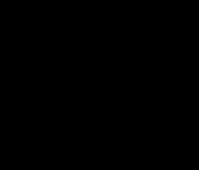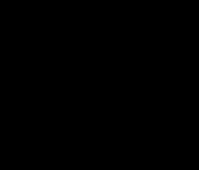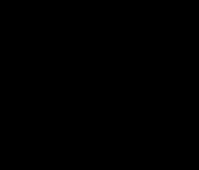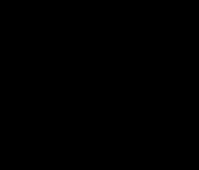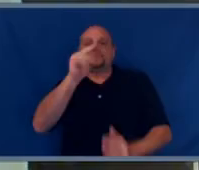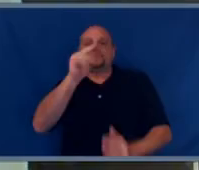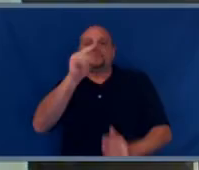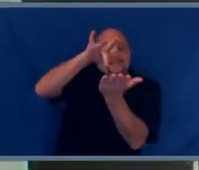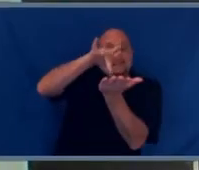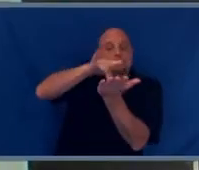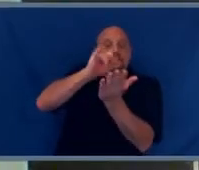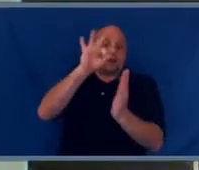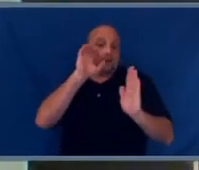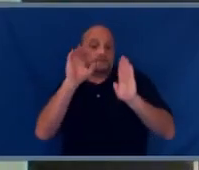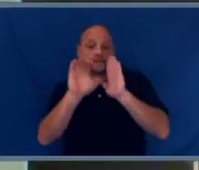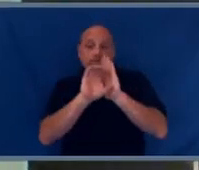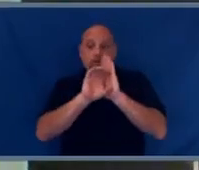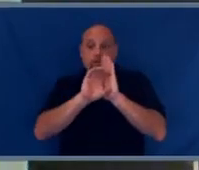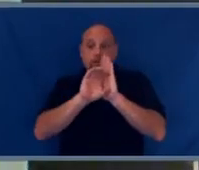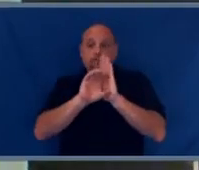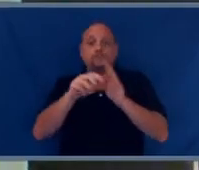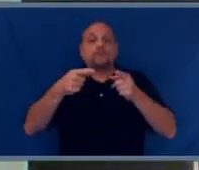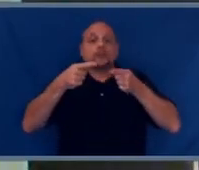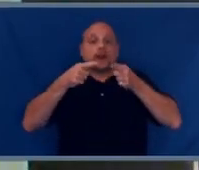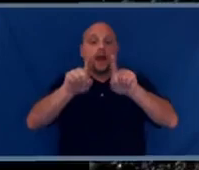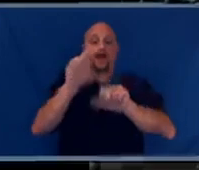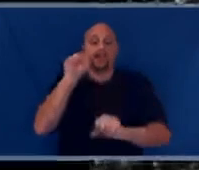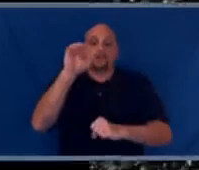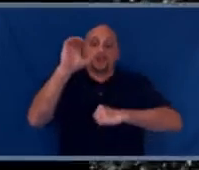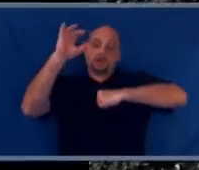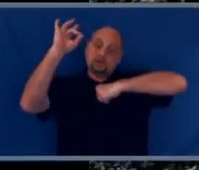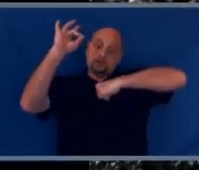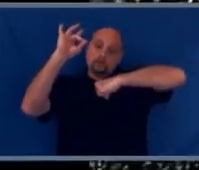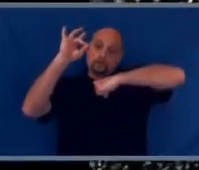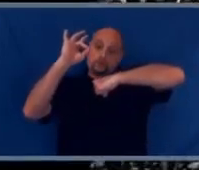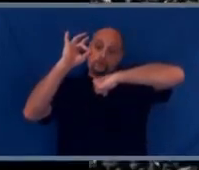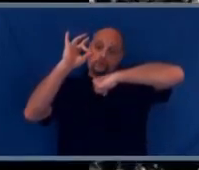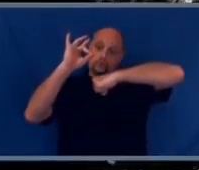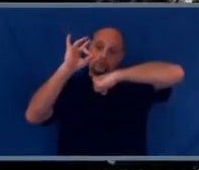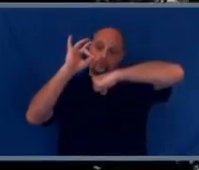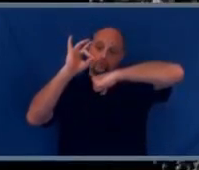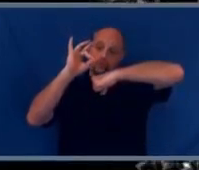SAM CAM IMAGE, AS THE SPACECRAFT DESCENDS TOWARDS THE CIRCLE, AT